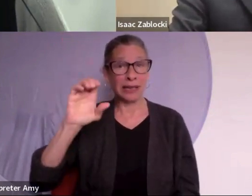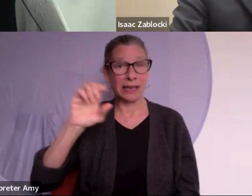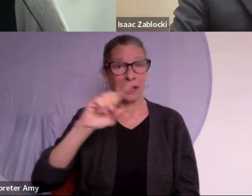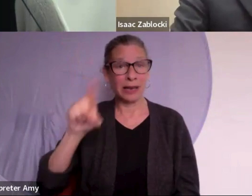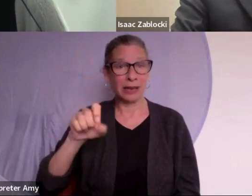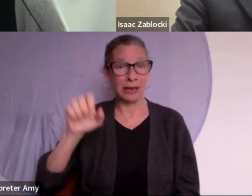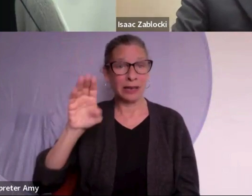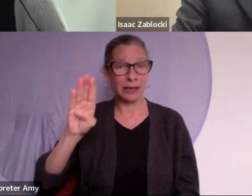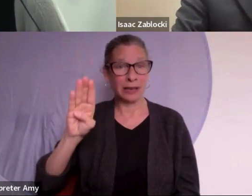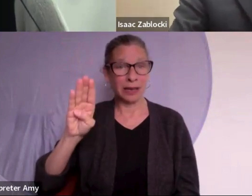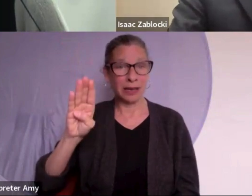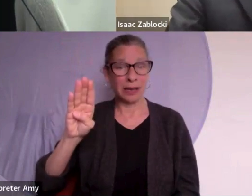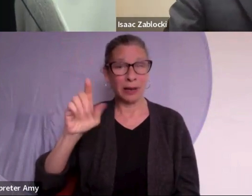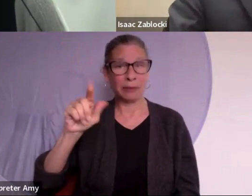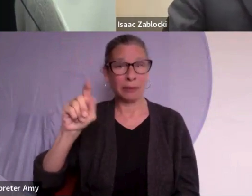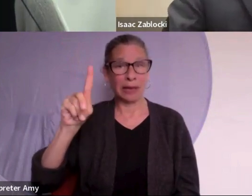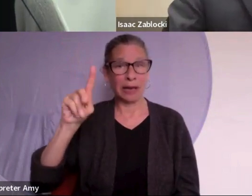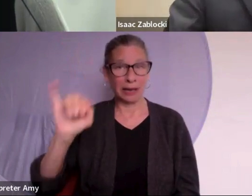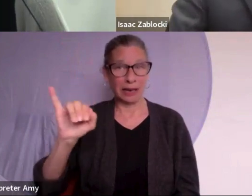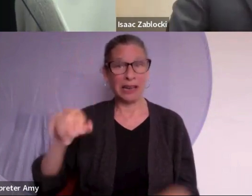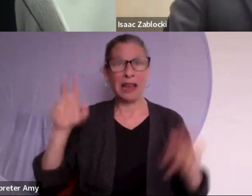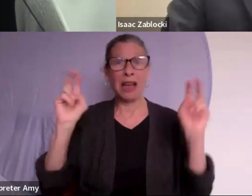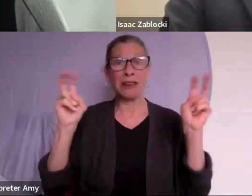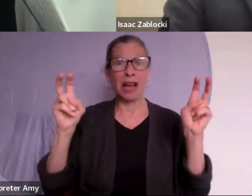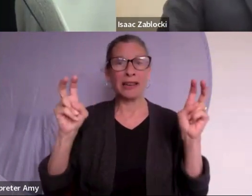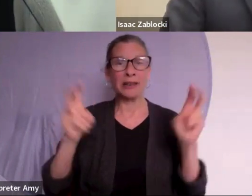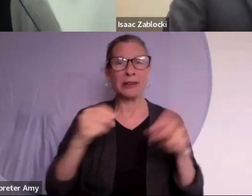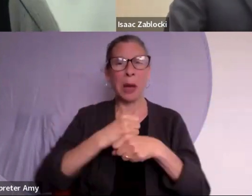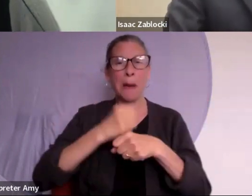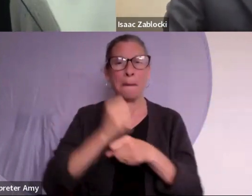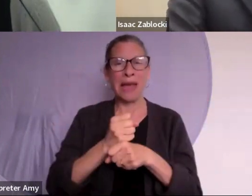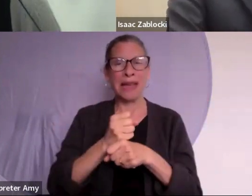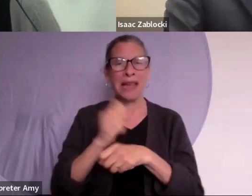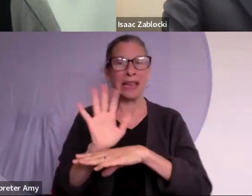titled "Making Film More Accessible". My name is Tania